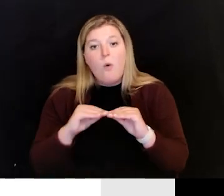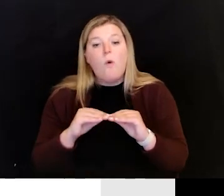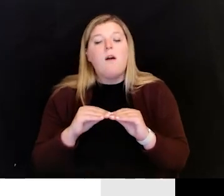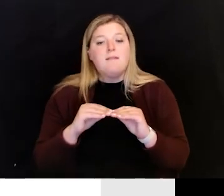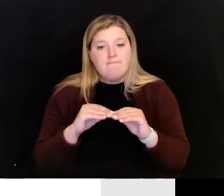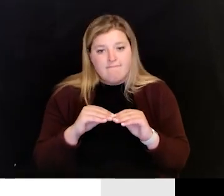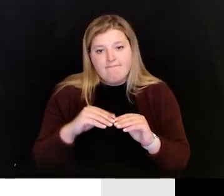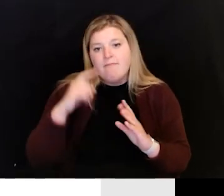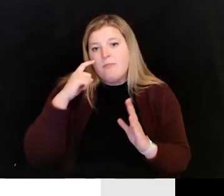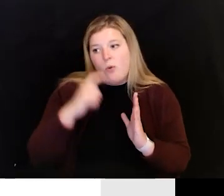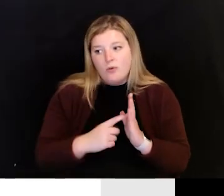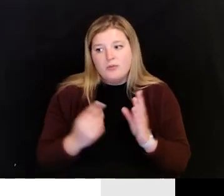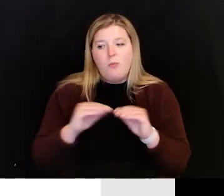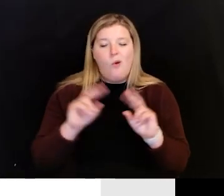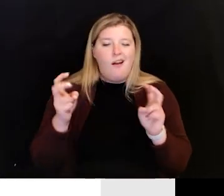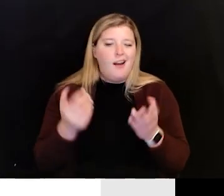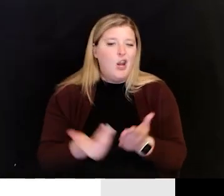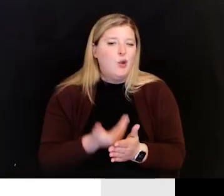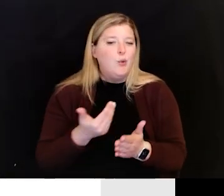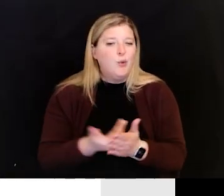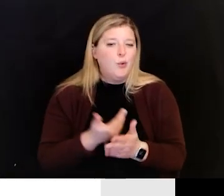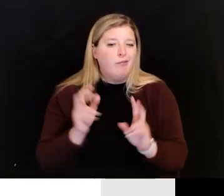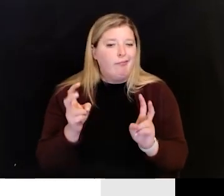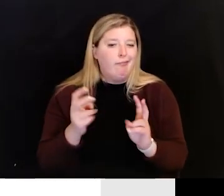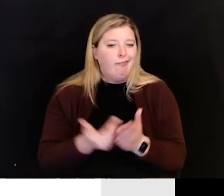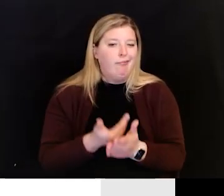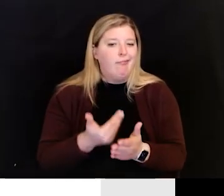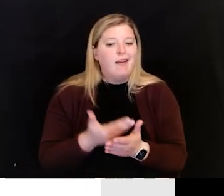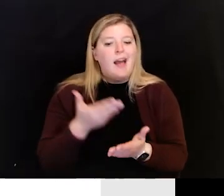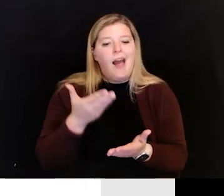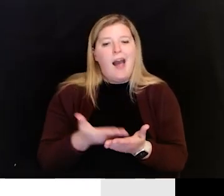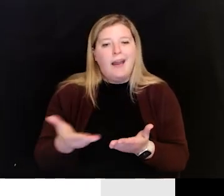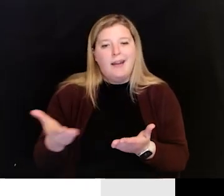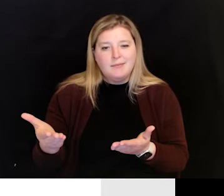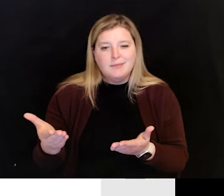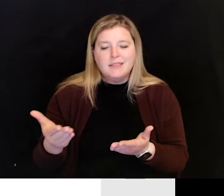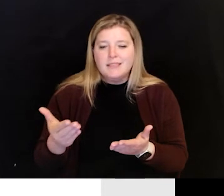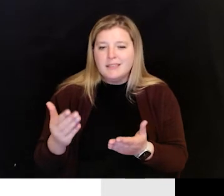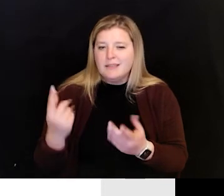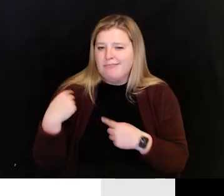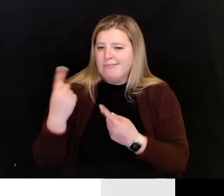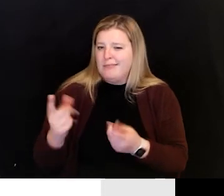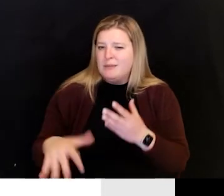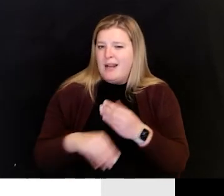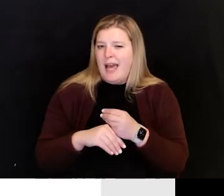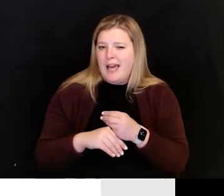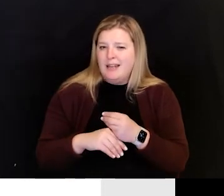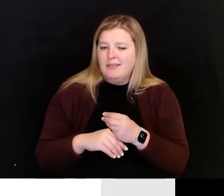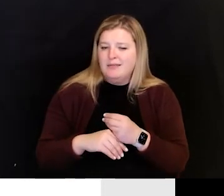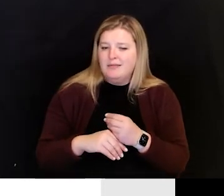quote-unquote, items that have been added since the old HTML 4.x